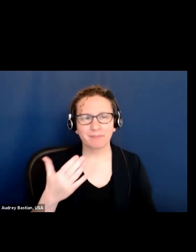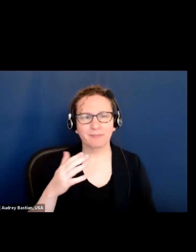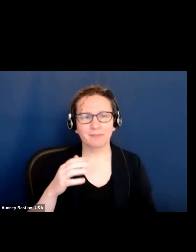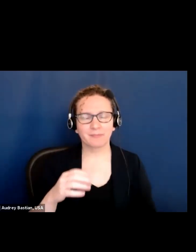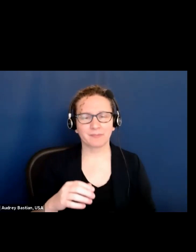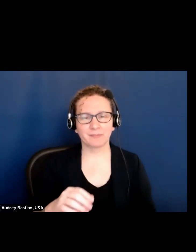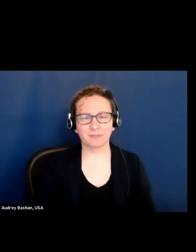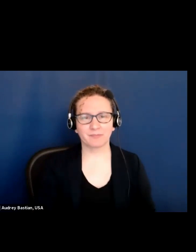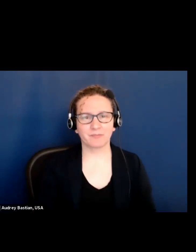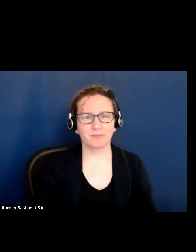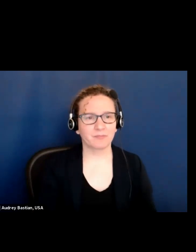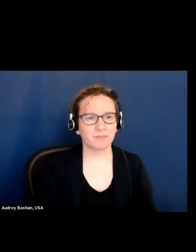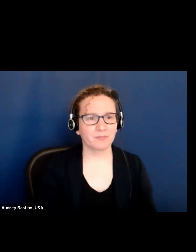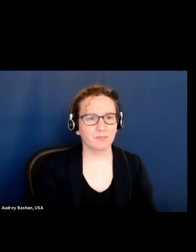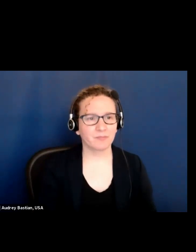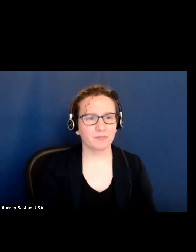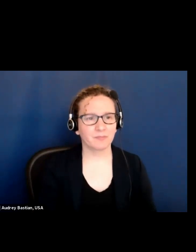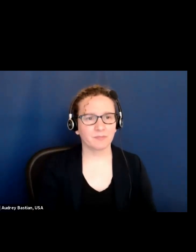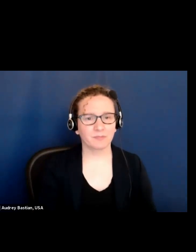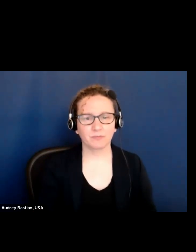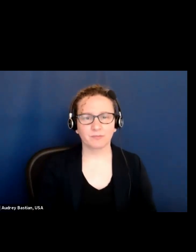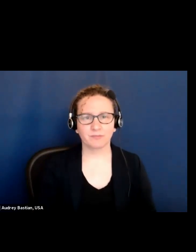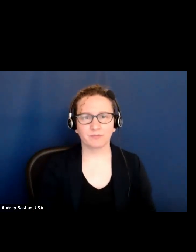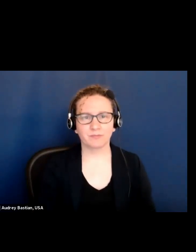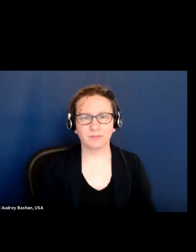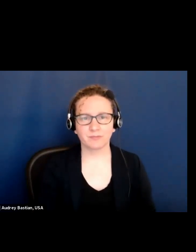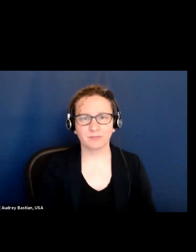turn on their videos now. Everyone else, keep your videos off and microphones muted.